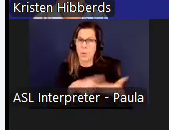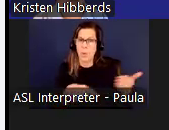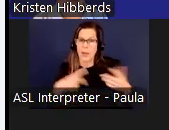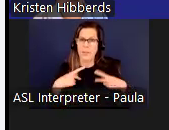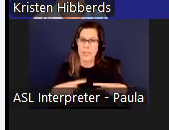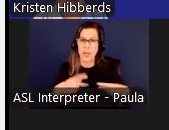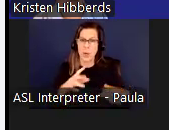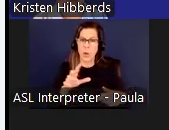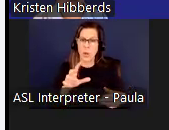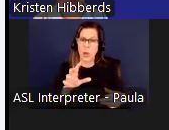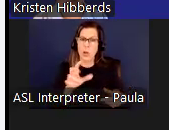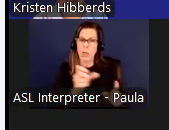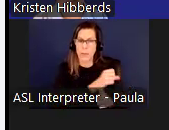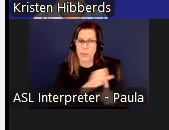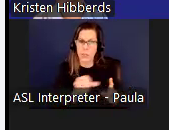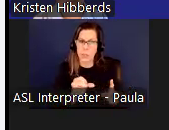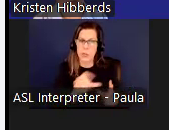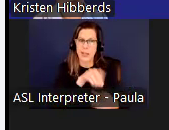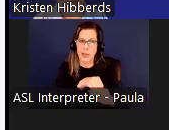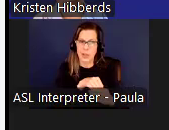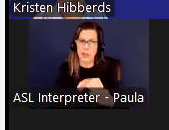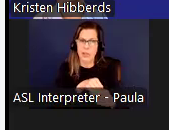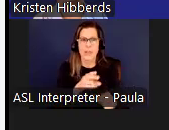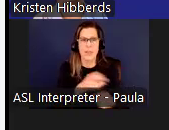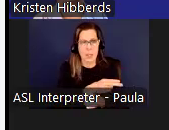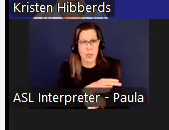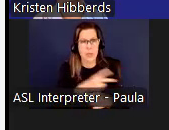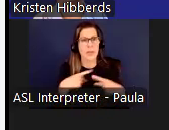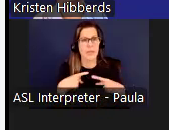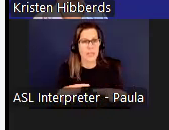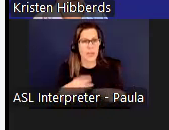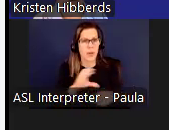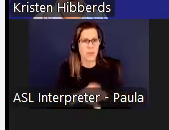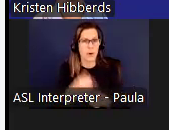use of physical force that may result in bodily injury, physical pain or impairment.